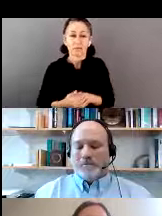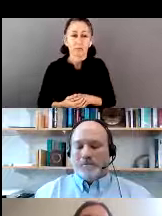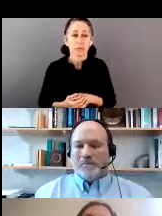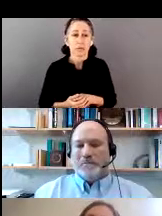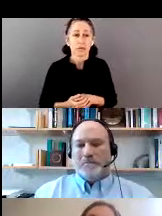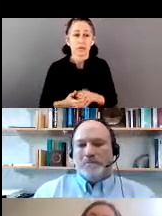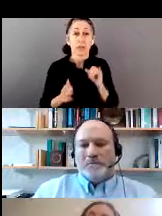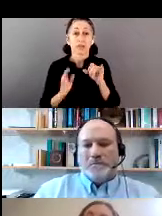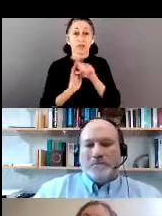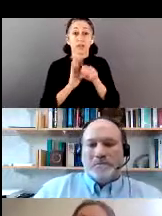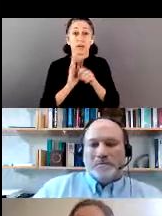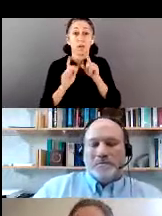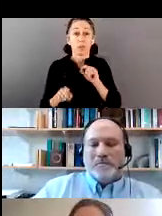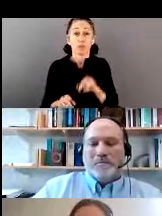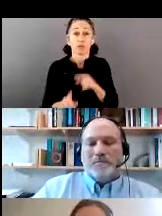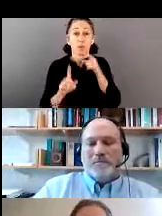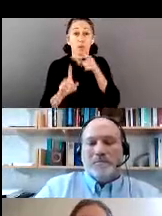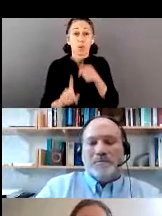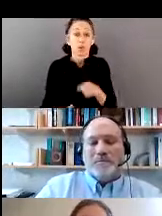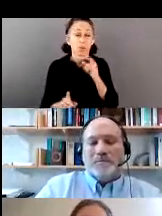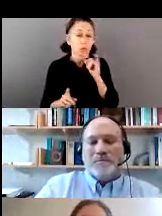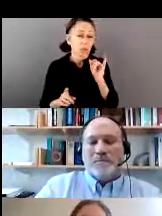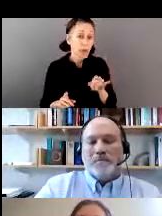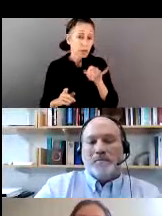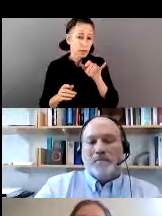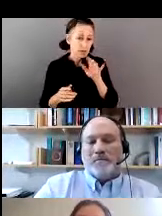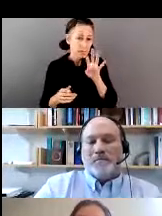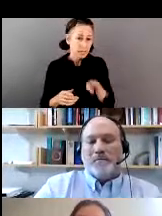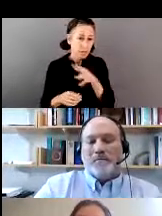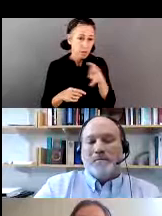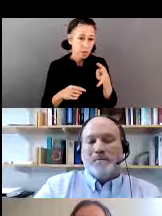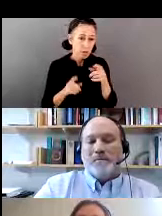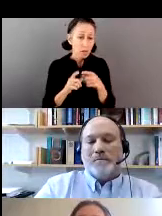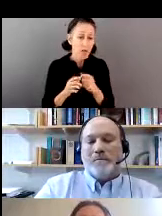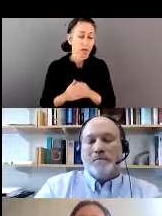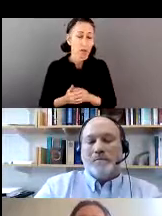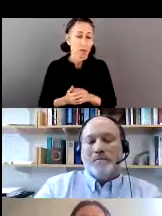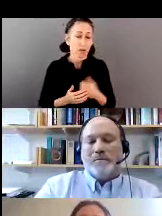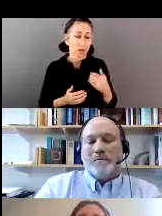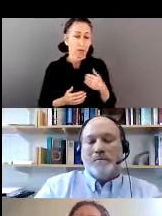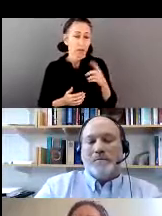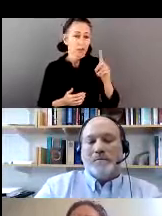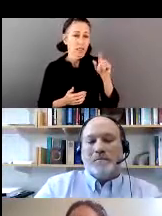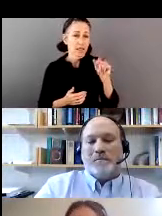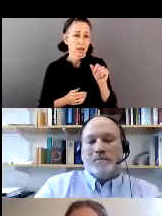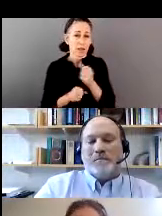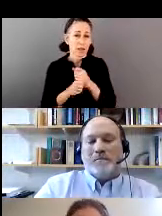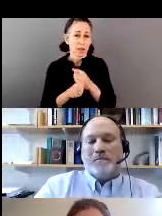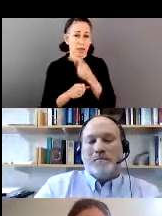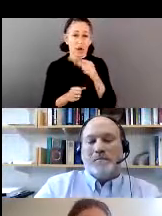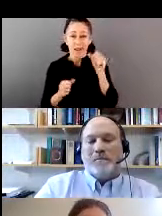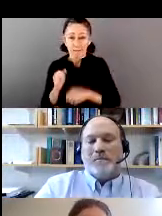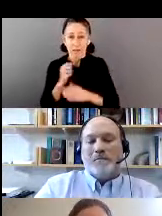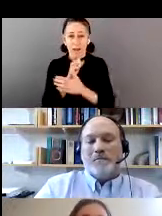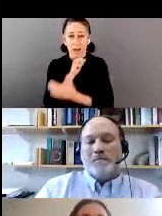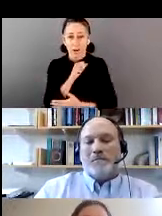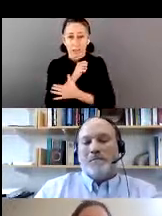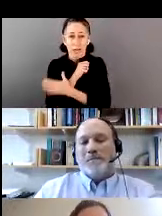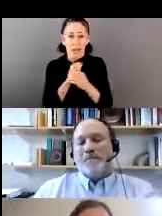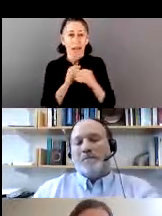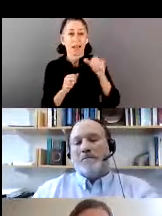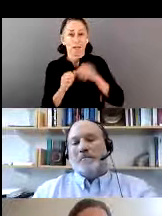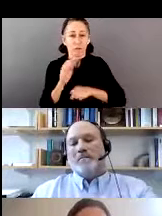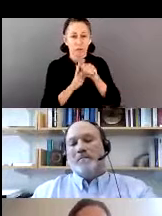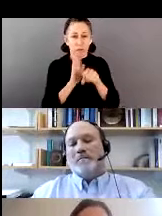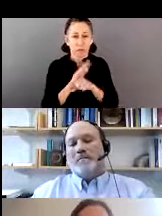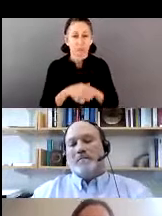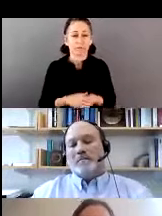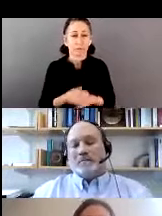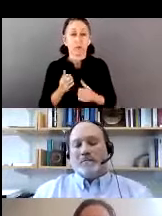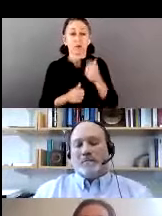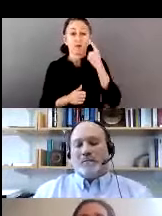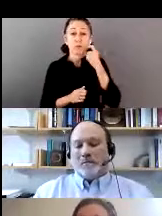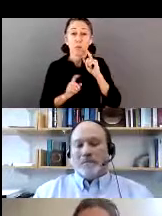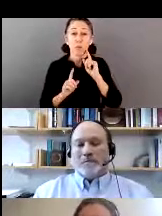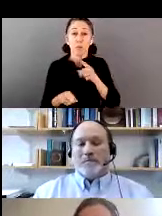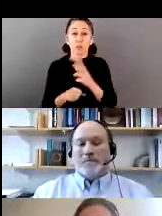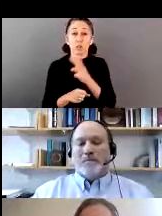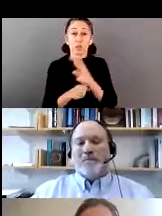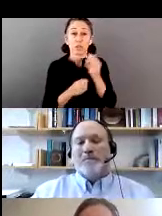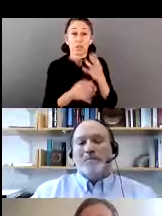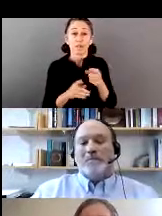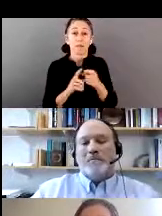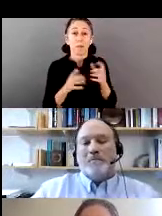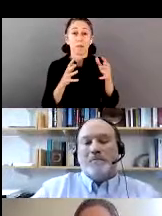or what's local to your community, then those national level numbers may not be particularly useful to you, because keeping in mind that's a midpoint. And if your particular local area isn't maybe one of the tails of that distribution, it may not give you the best picture of